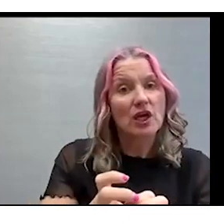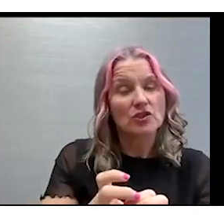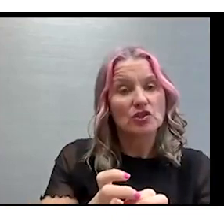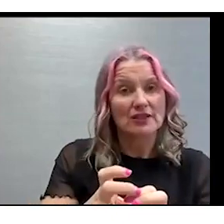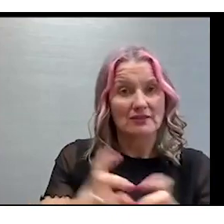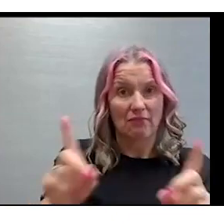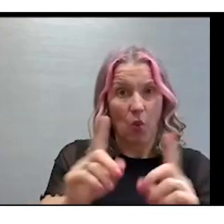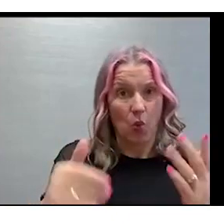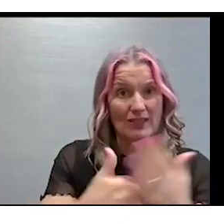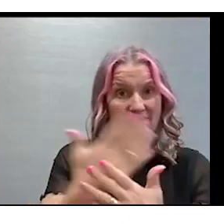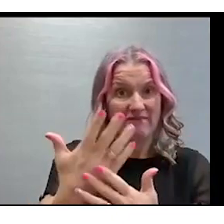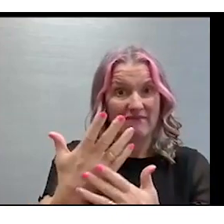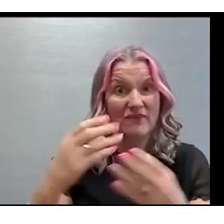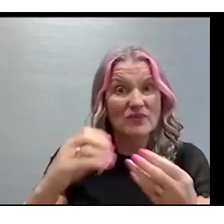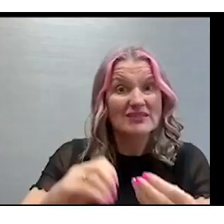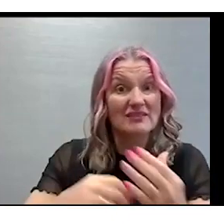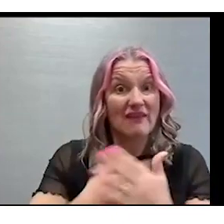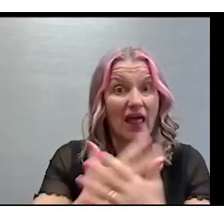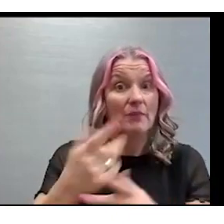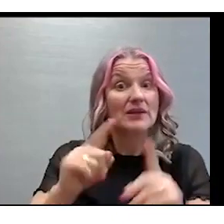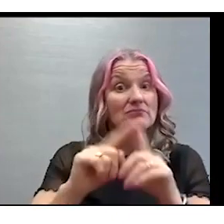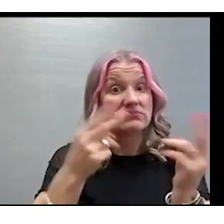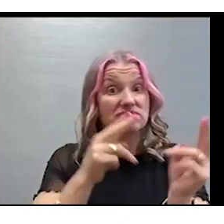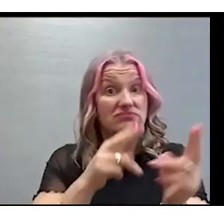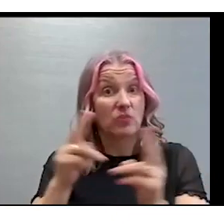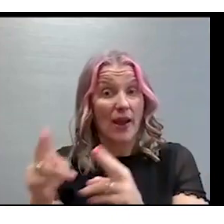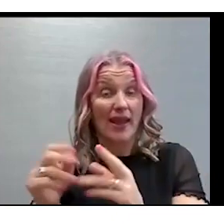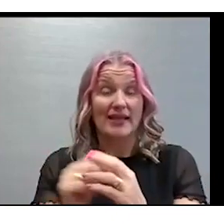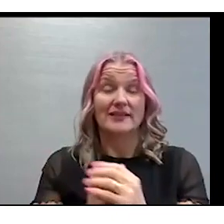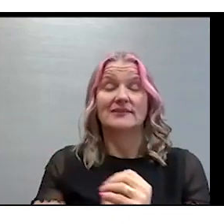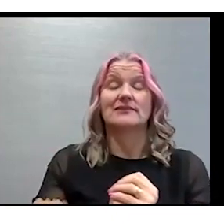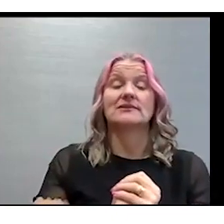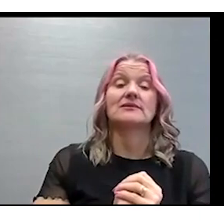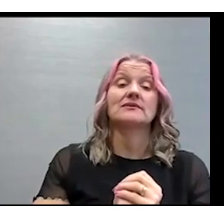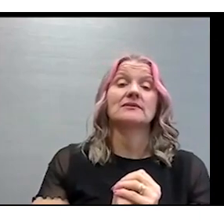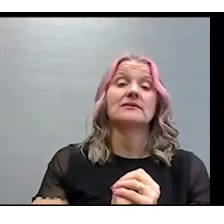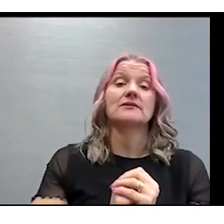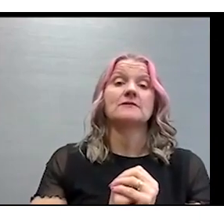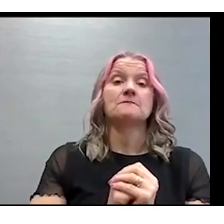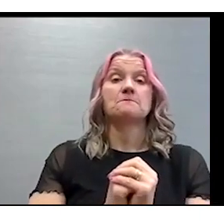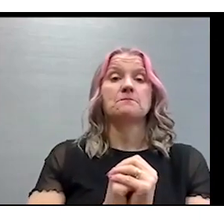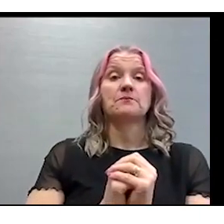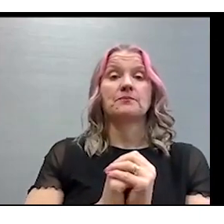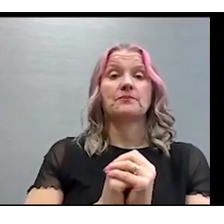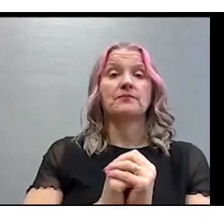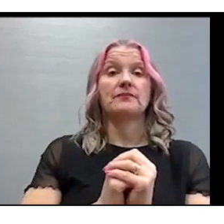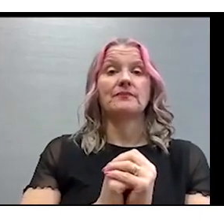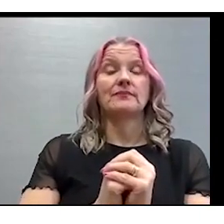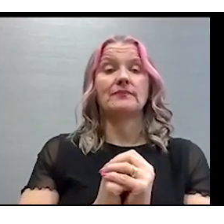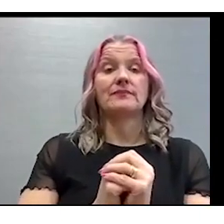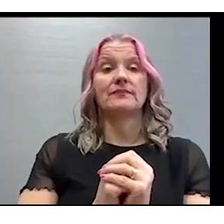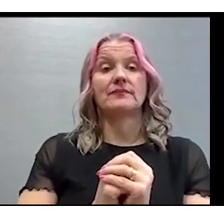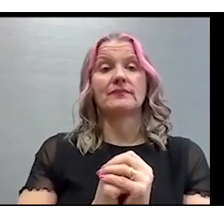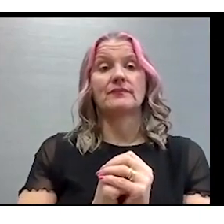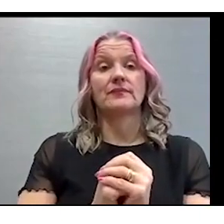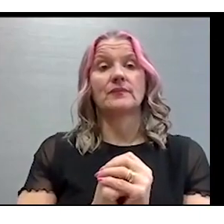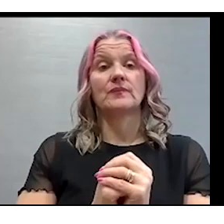developed in in many, many different ways. So I'll start with the partnership that we